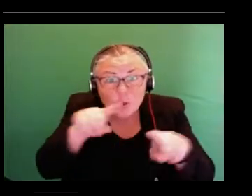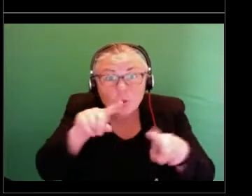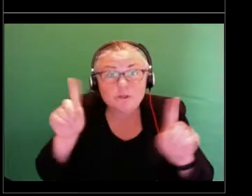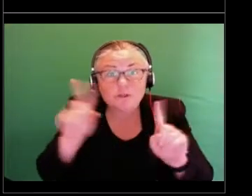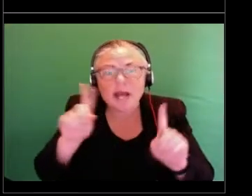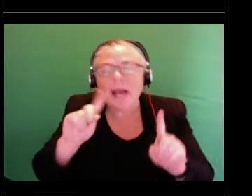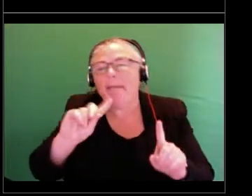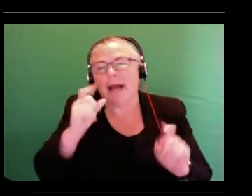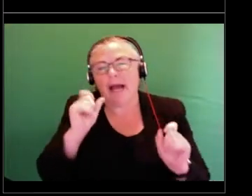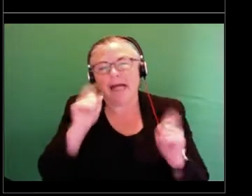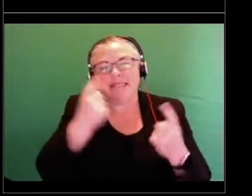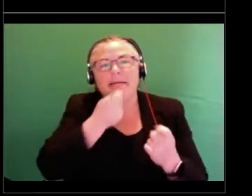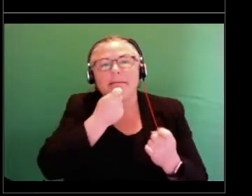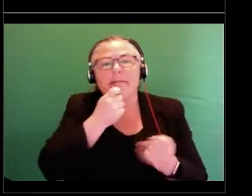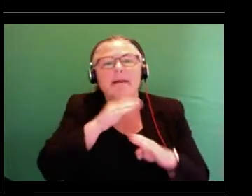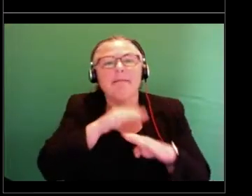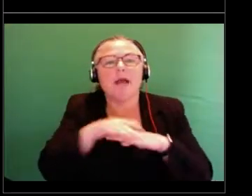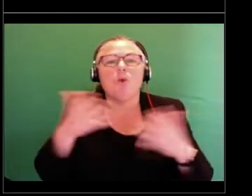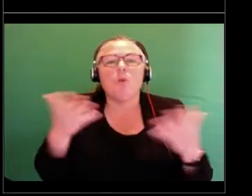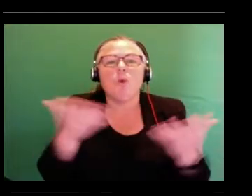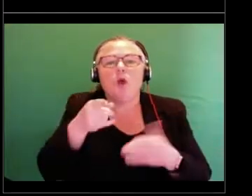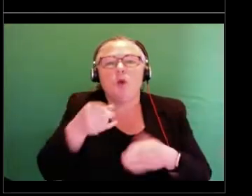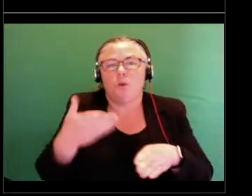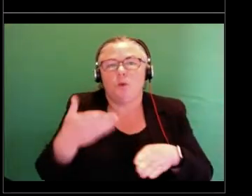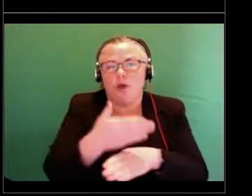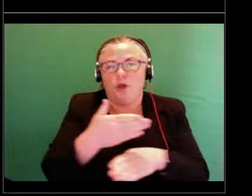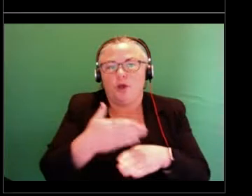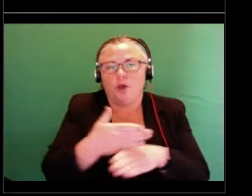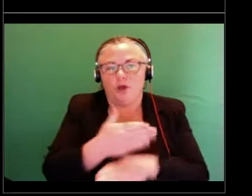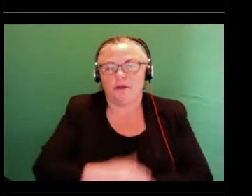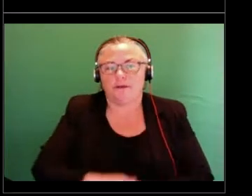questions from you all today relevant to the service.